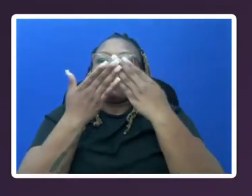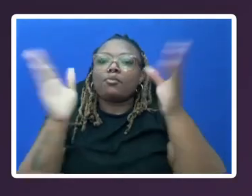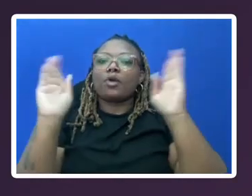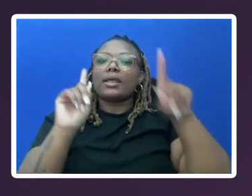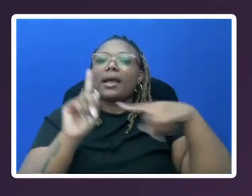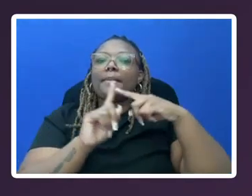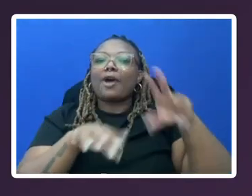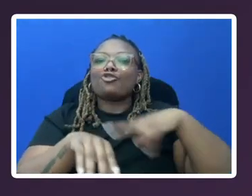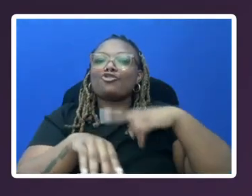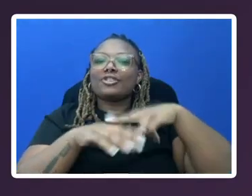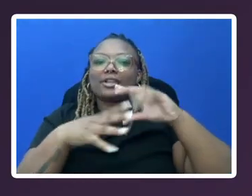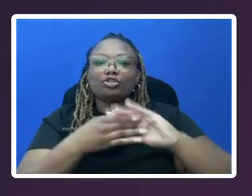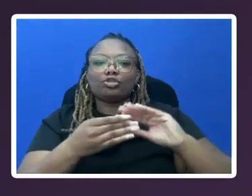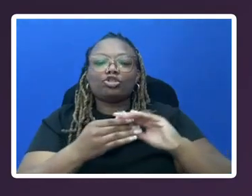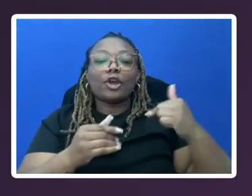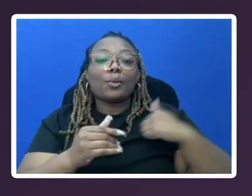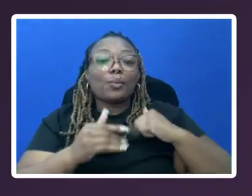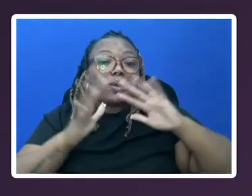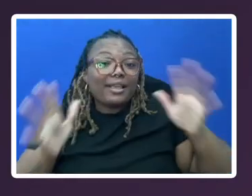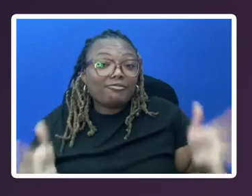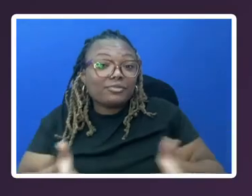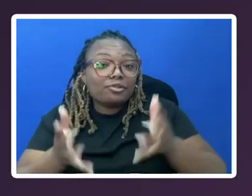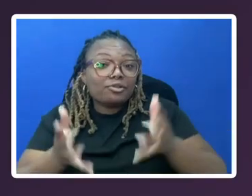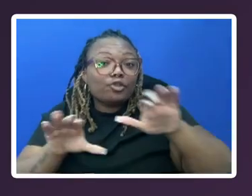we encourage you to do a deeper dive by exploring